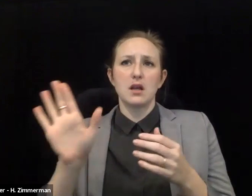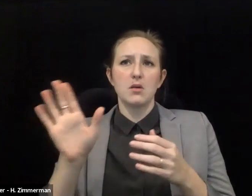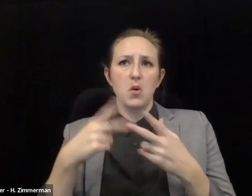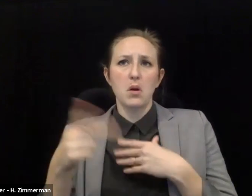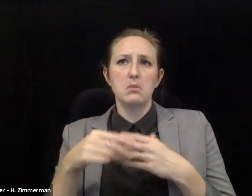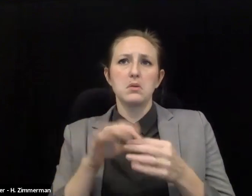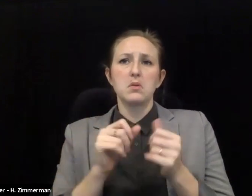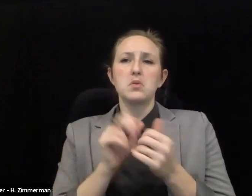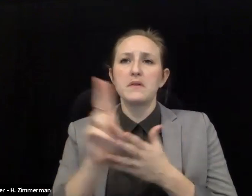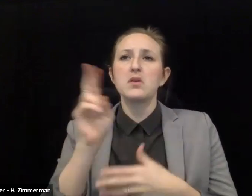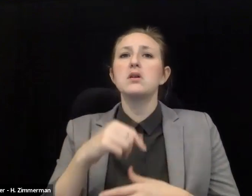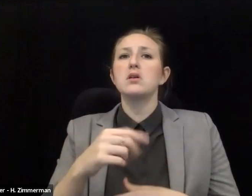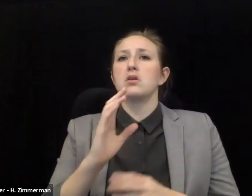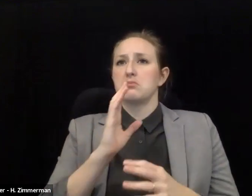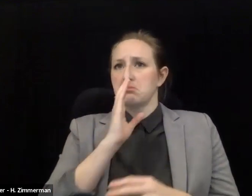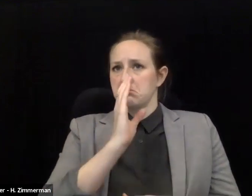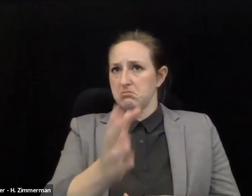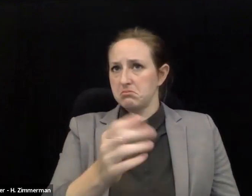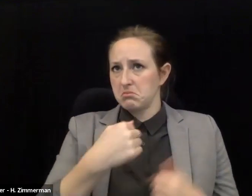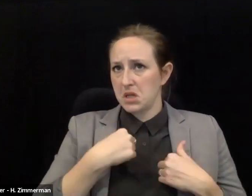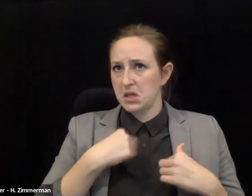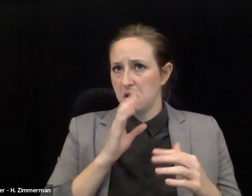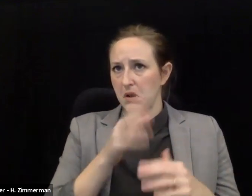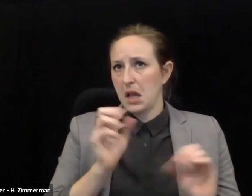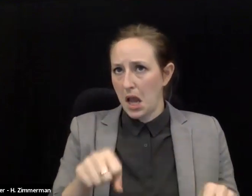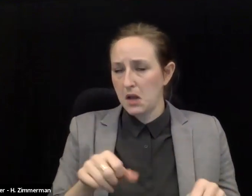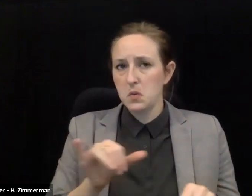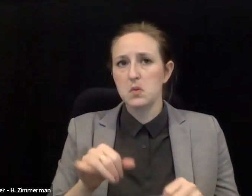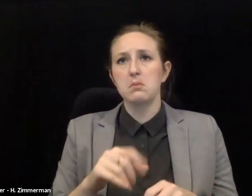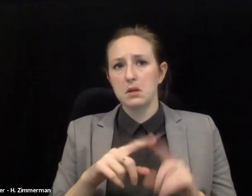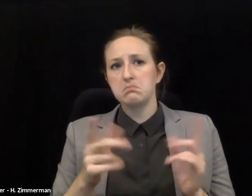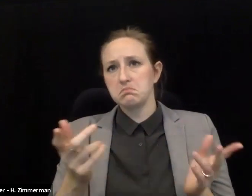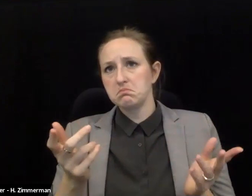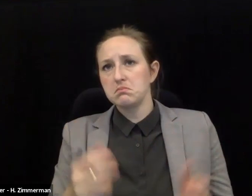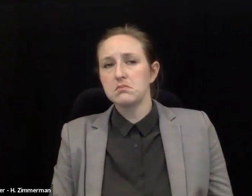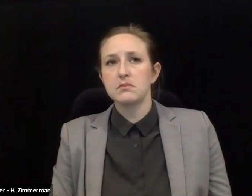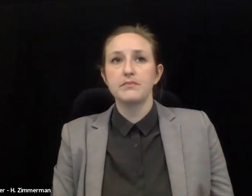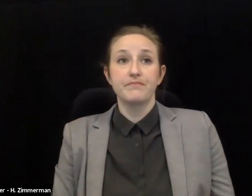to reach out to me directly as well. Meredith Lopez, IREX: I would echo that IREX.